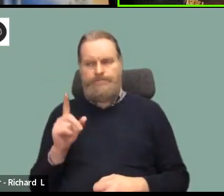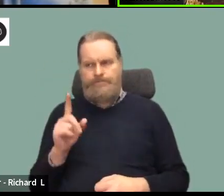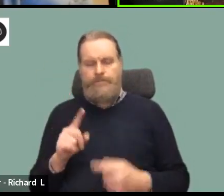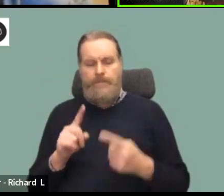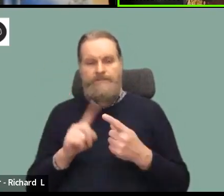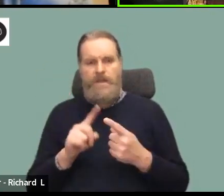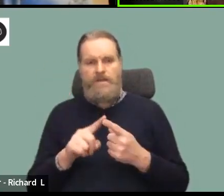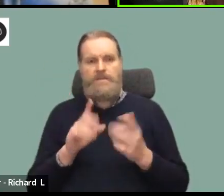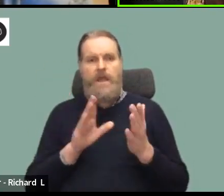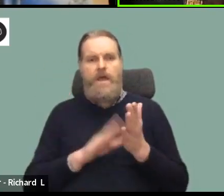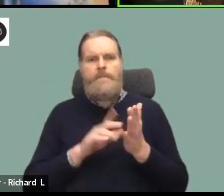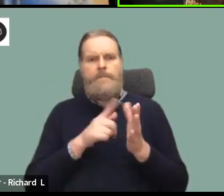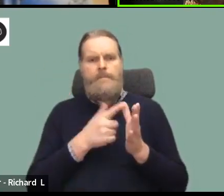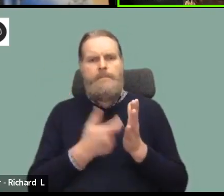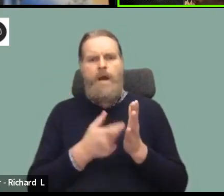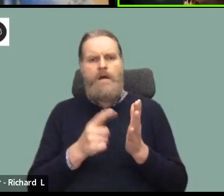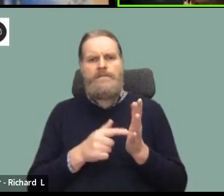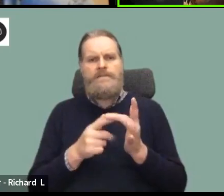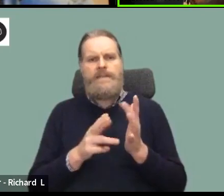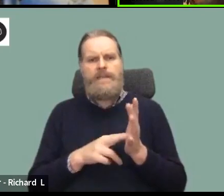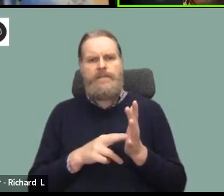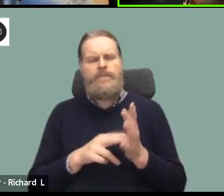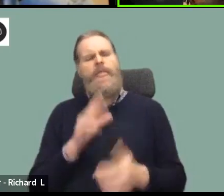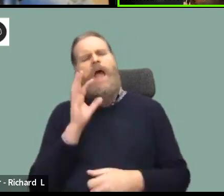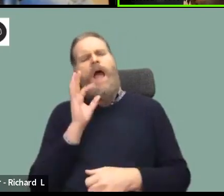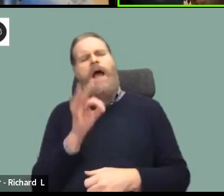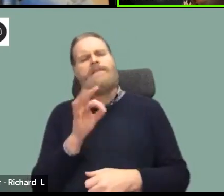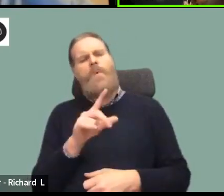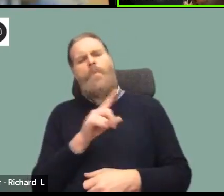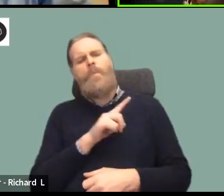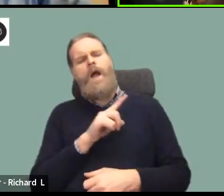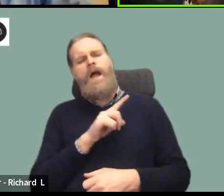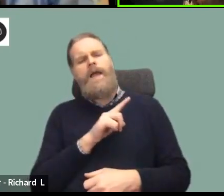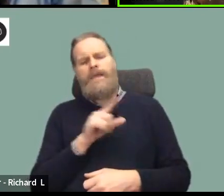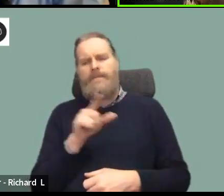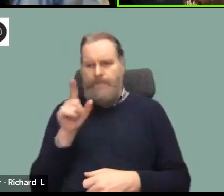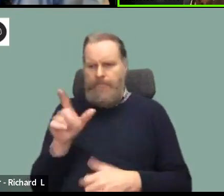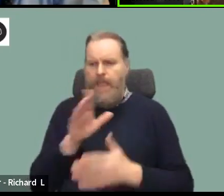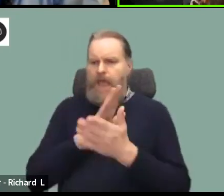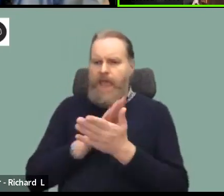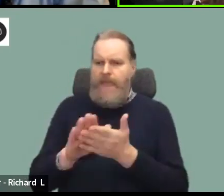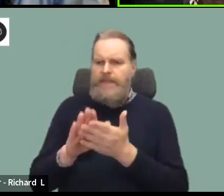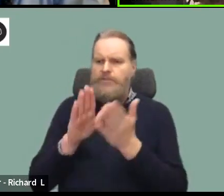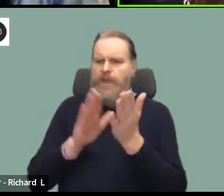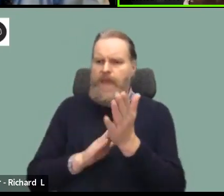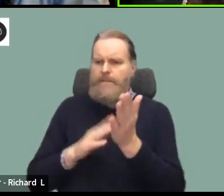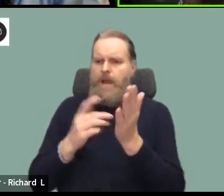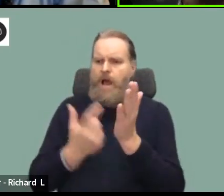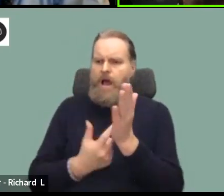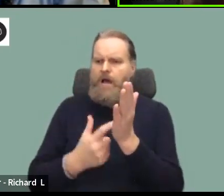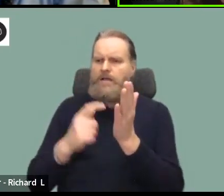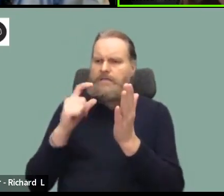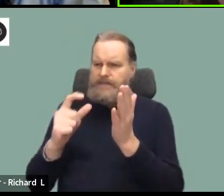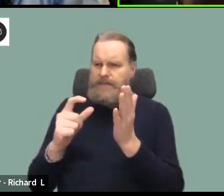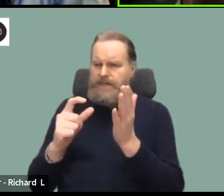pick up so. my MLS says, Why do my MLS says, Why does mark Phil. the H Marcy will achieve again the H Marcy will achieve a greater than 50% result in the